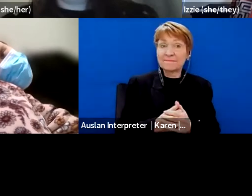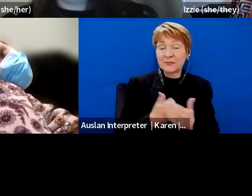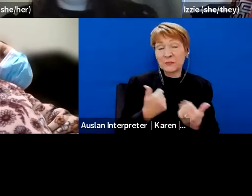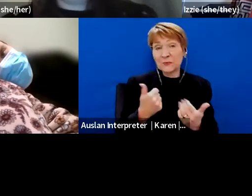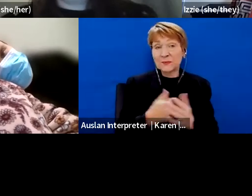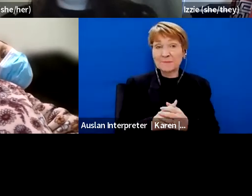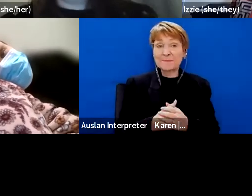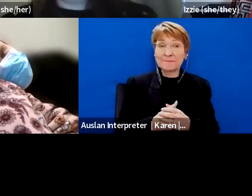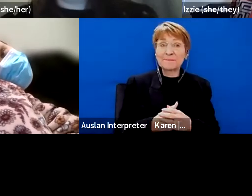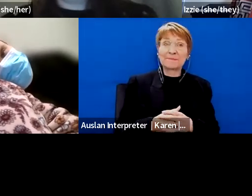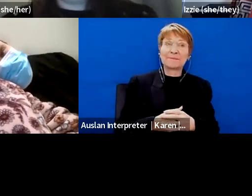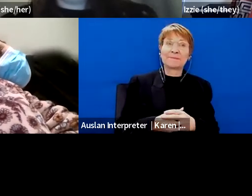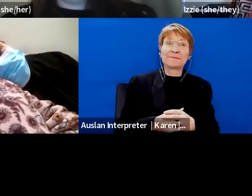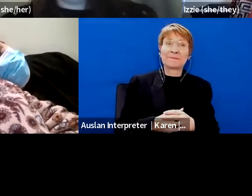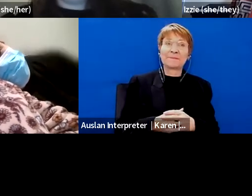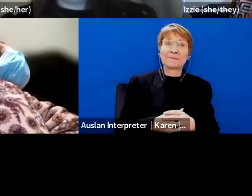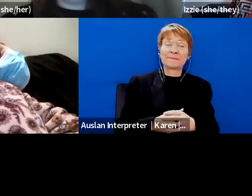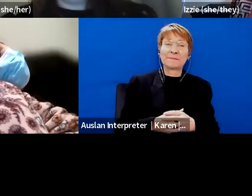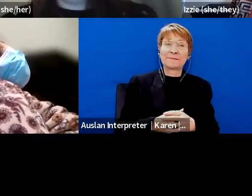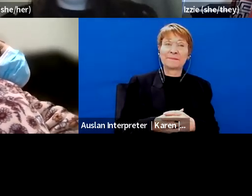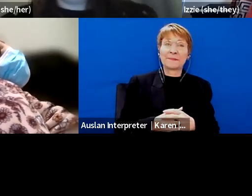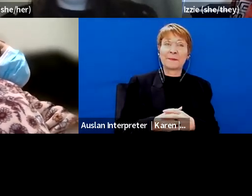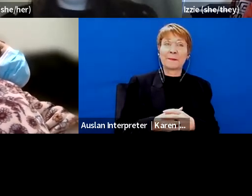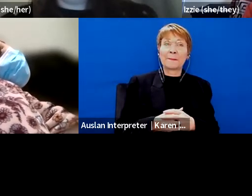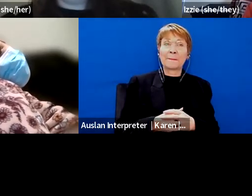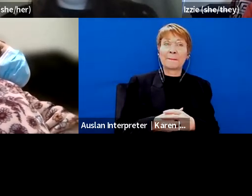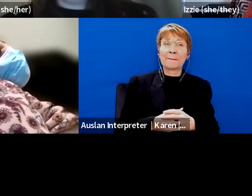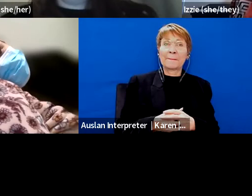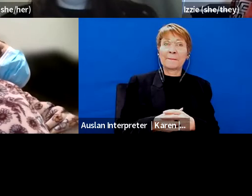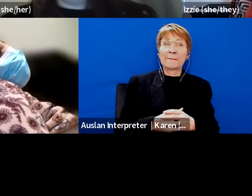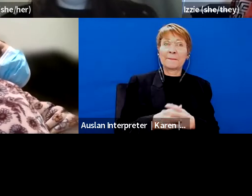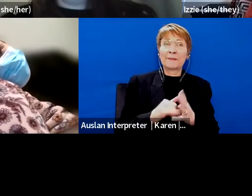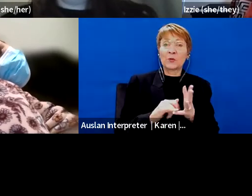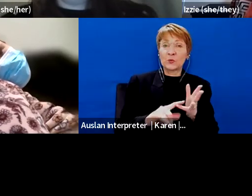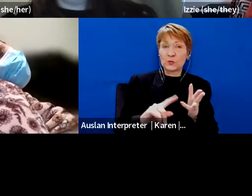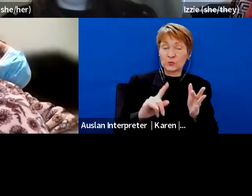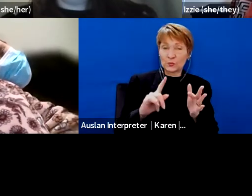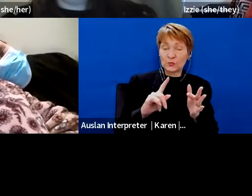So yeah, so it was good.